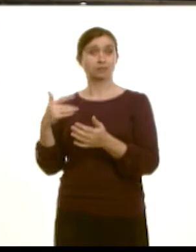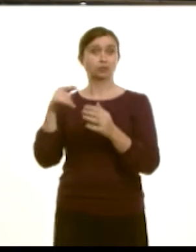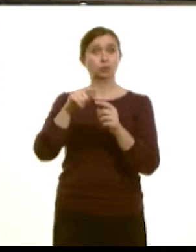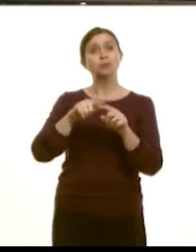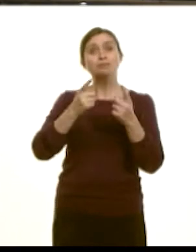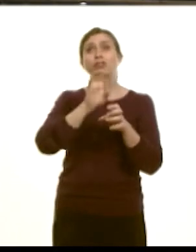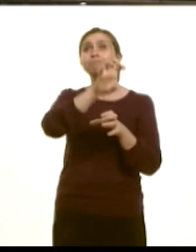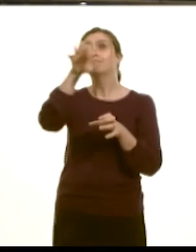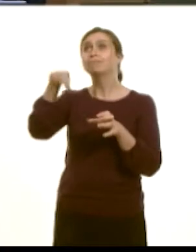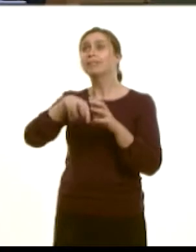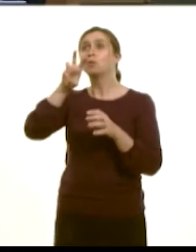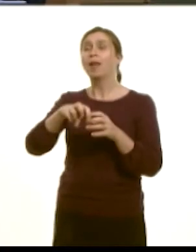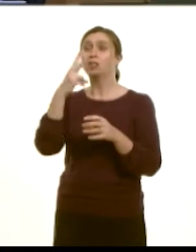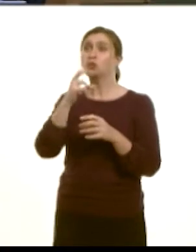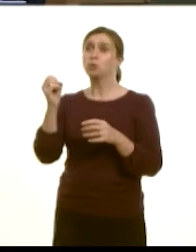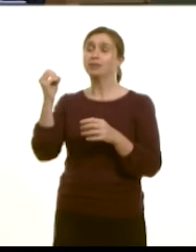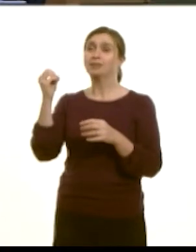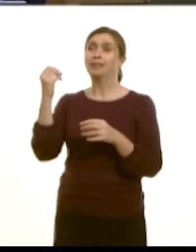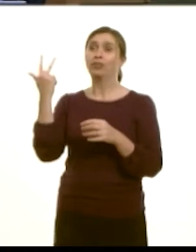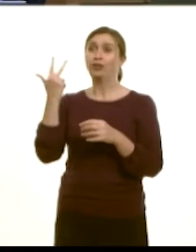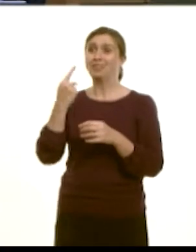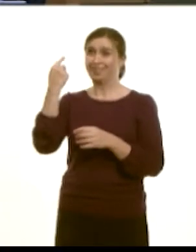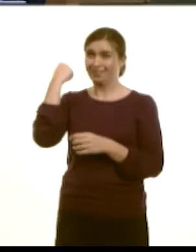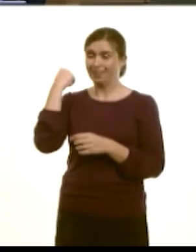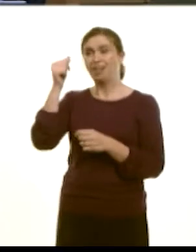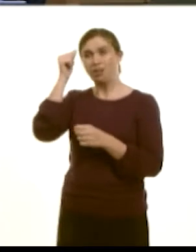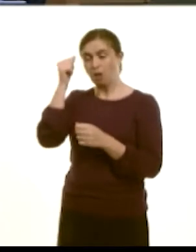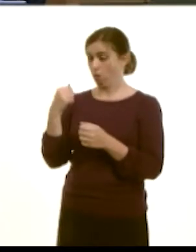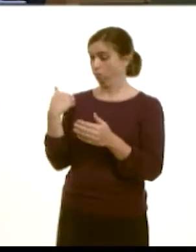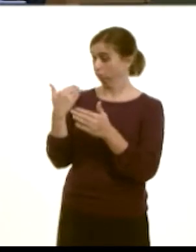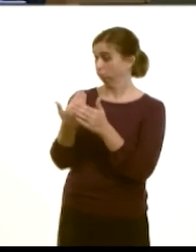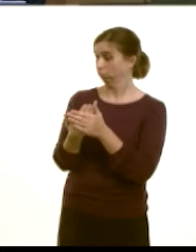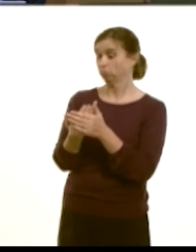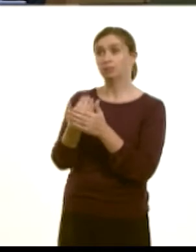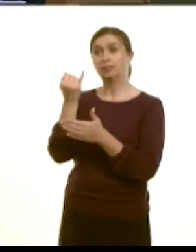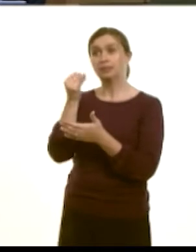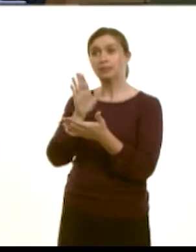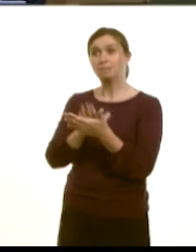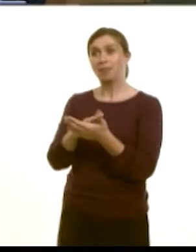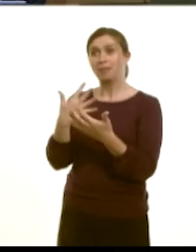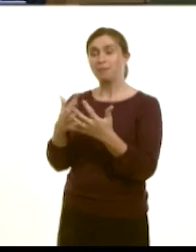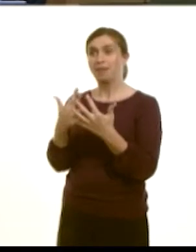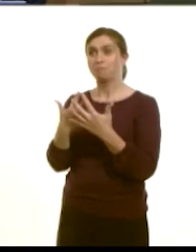Of course, we know that there has been a substantial increase in the last six months in the numbers of visitors from abroad.